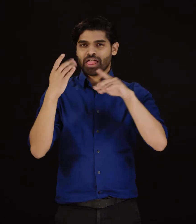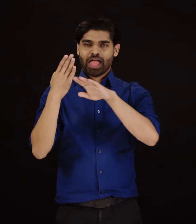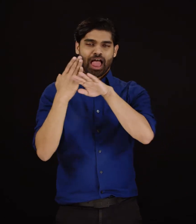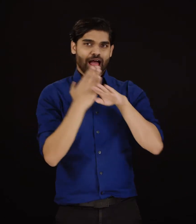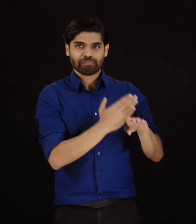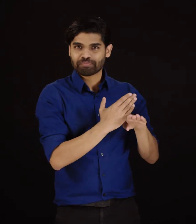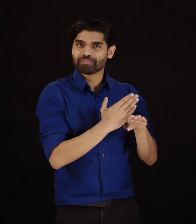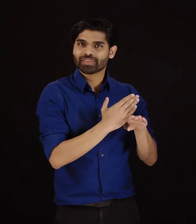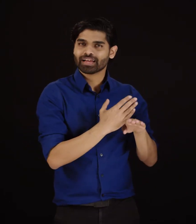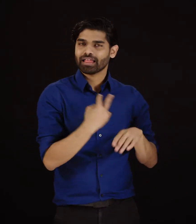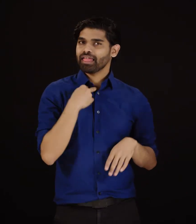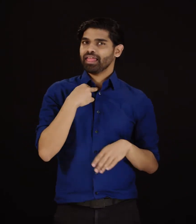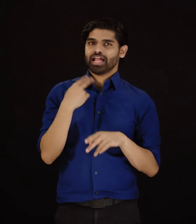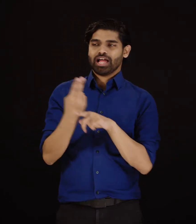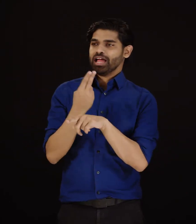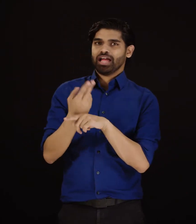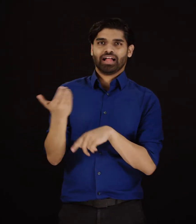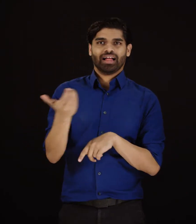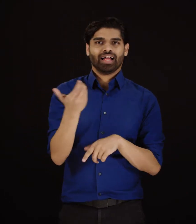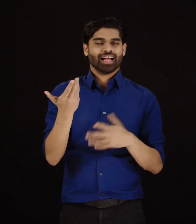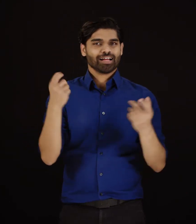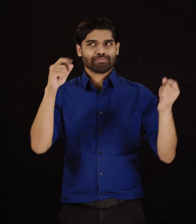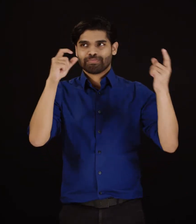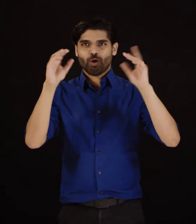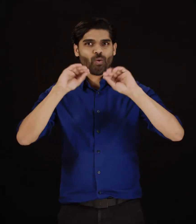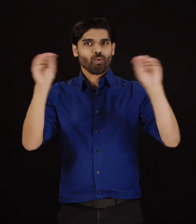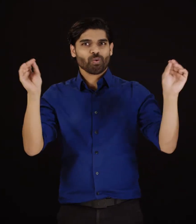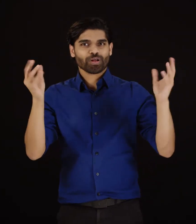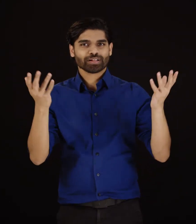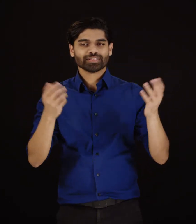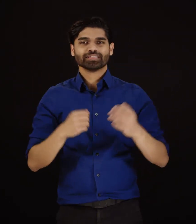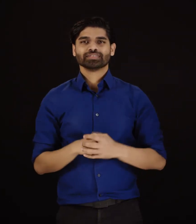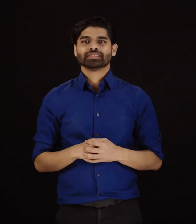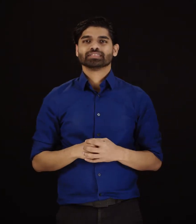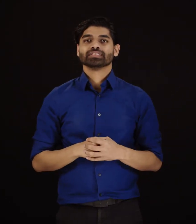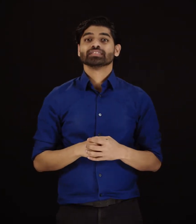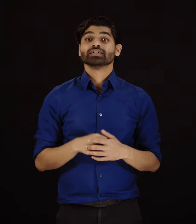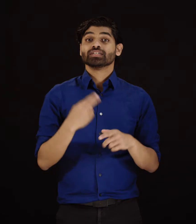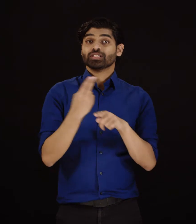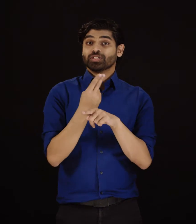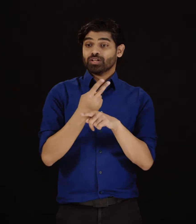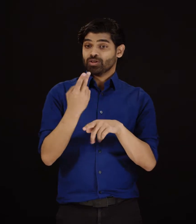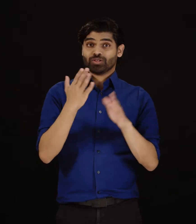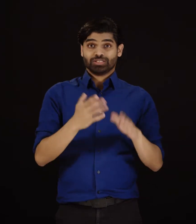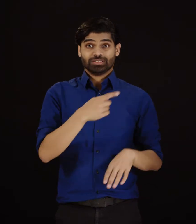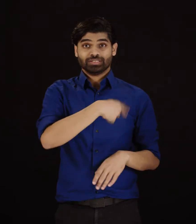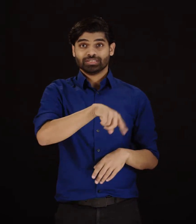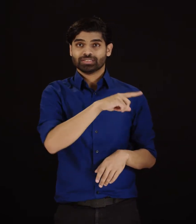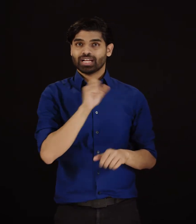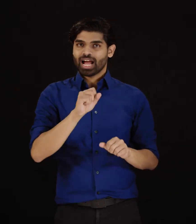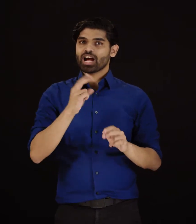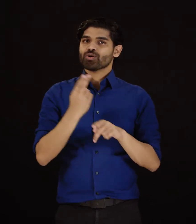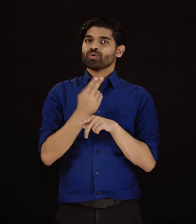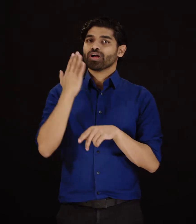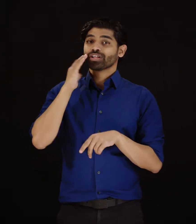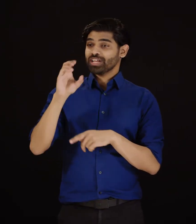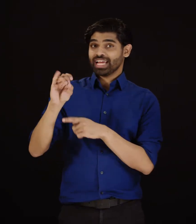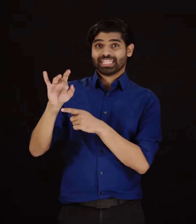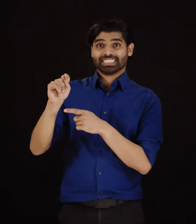a minimum of seven calendar days to top up, or add credit to, their account at no charge in order to maintain an active